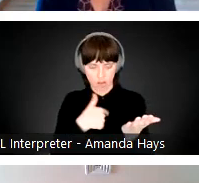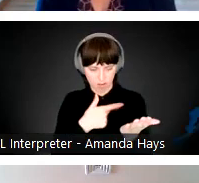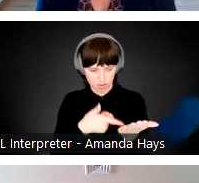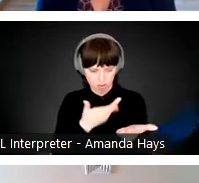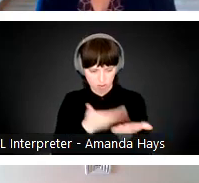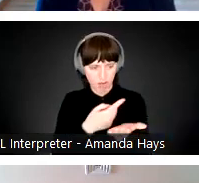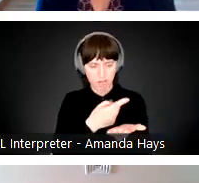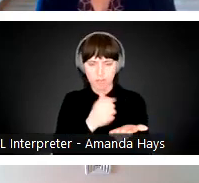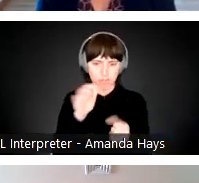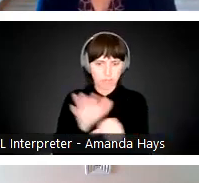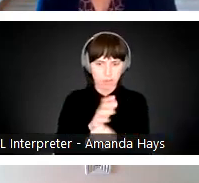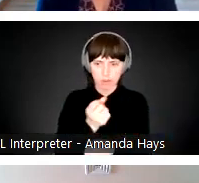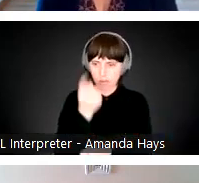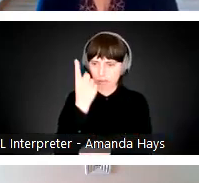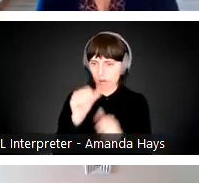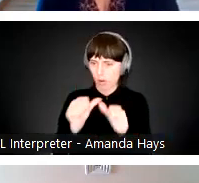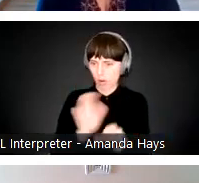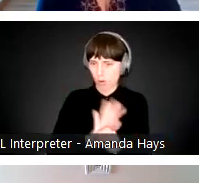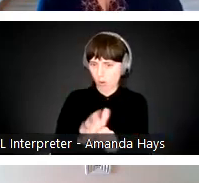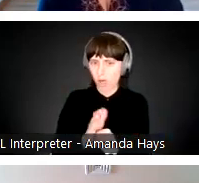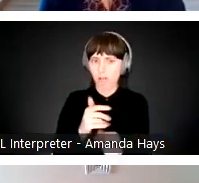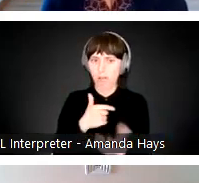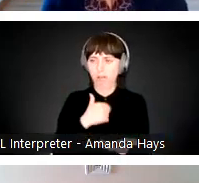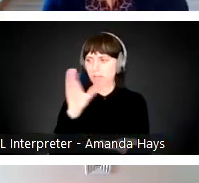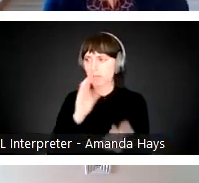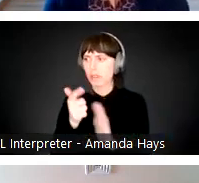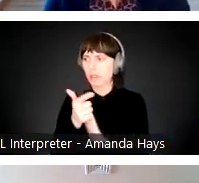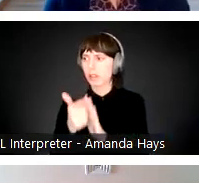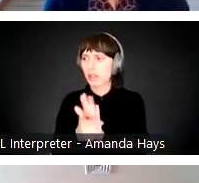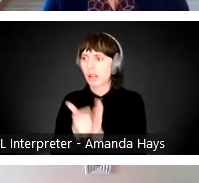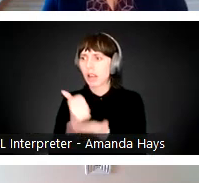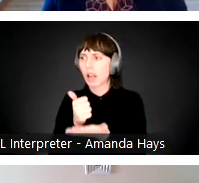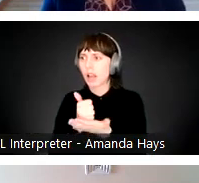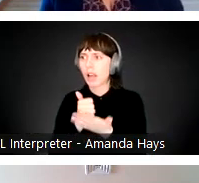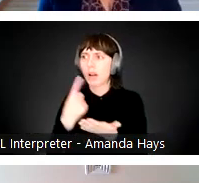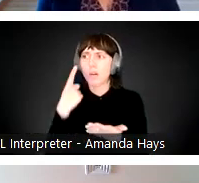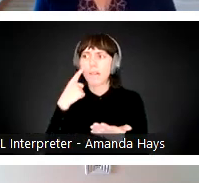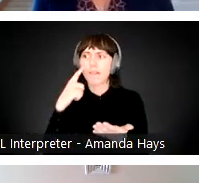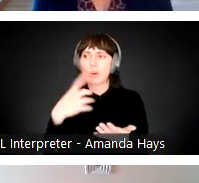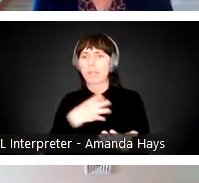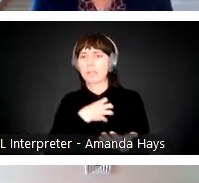COVID. I am seeking legal help to appeal.